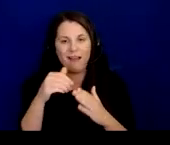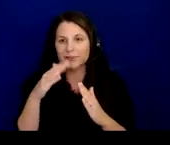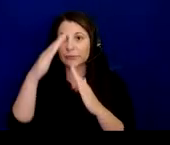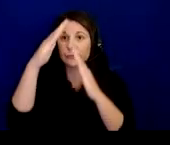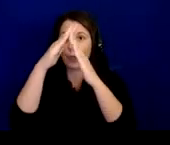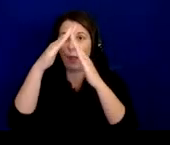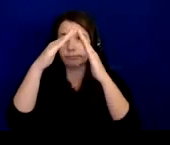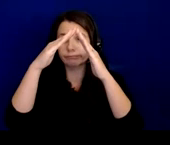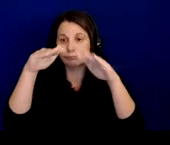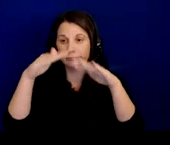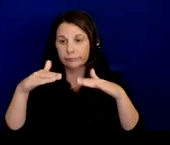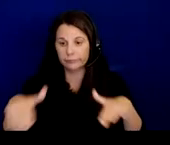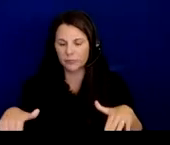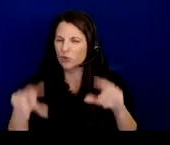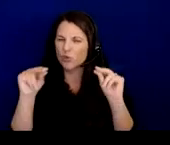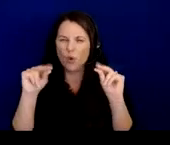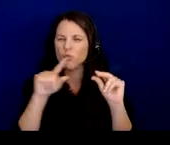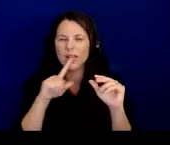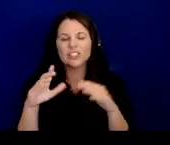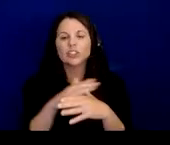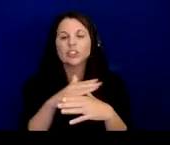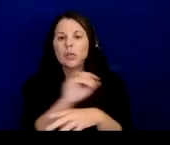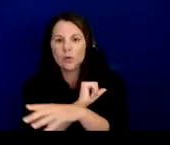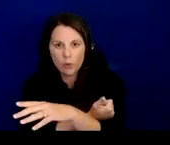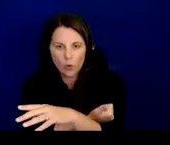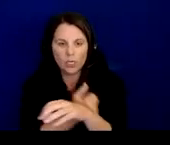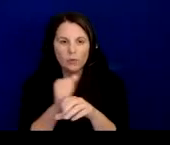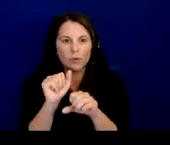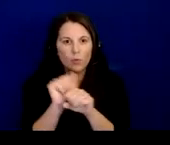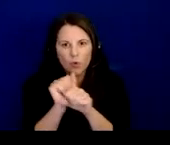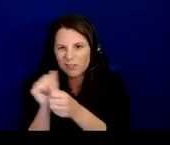We're working together where we're asking about the expertise